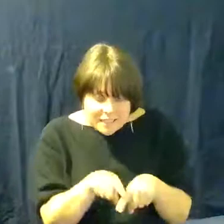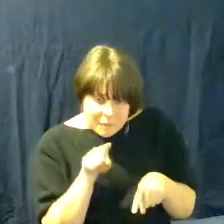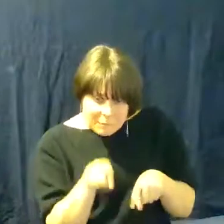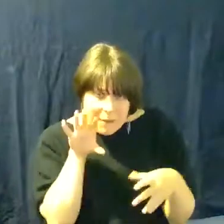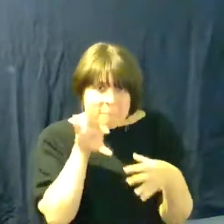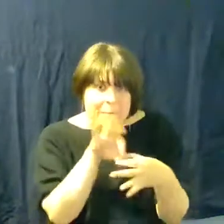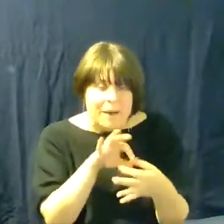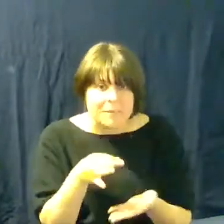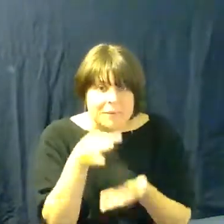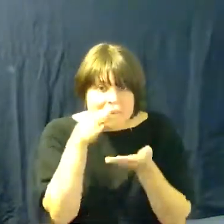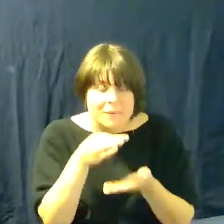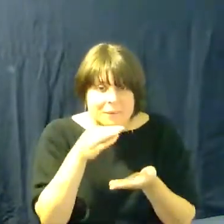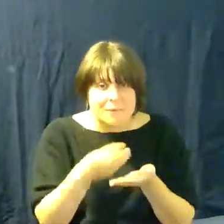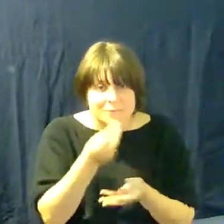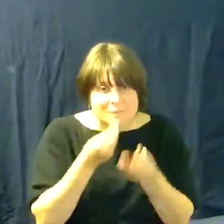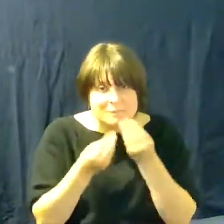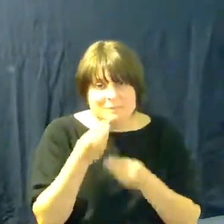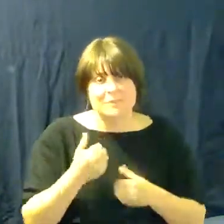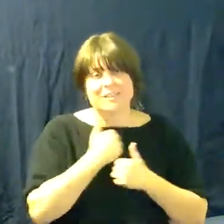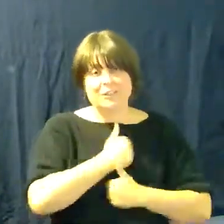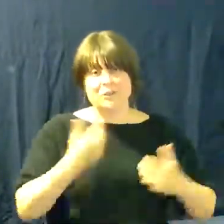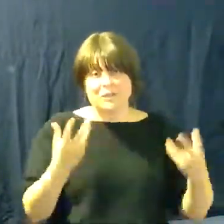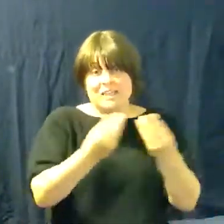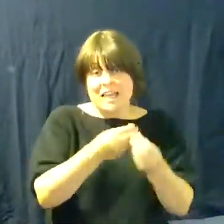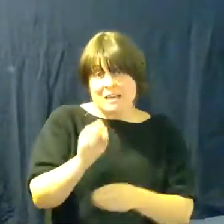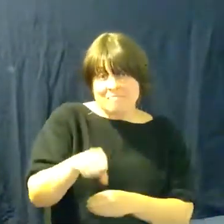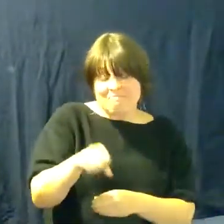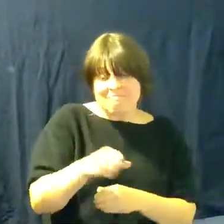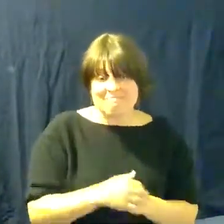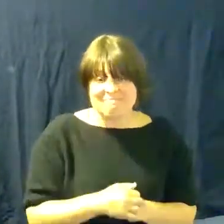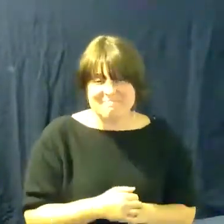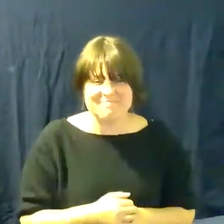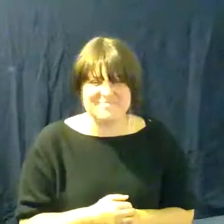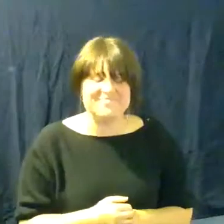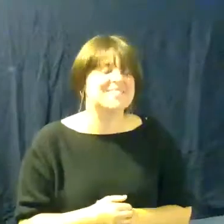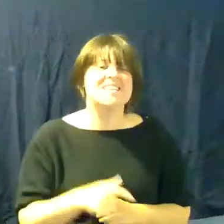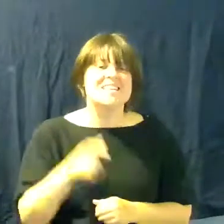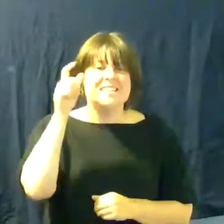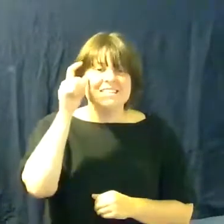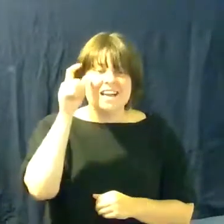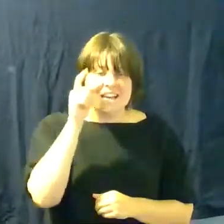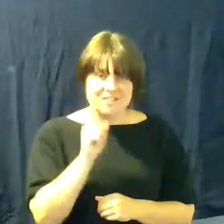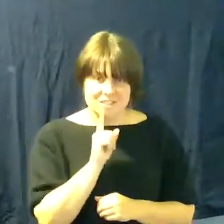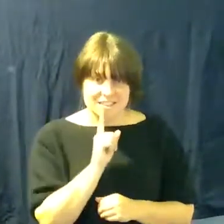to prepare yourself with your cup of tea and your cake, to sit